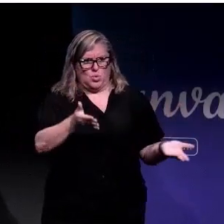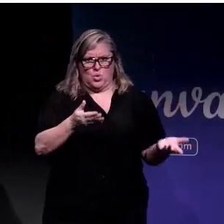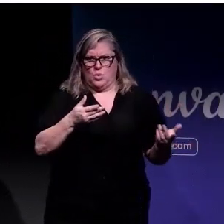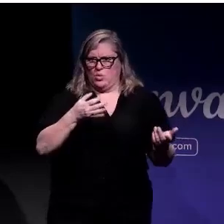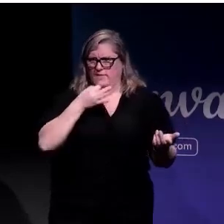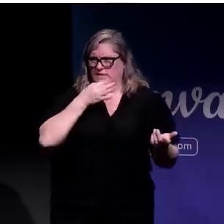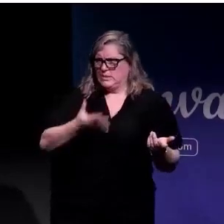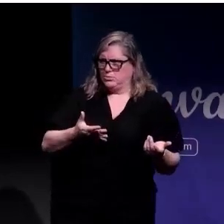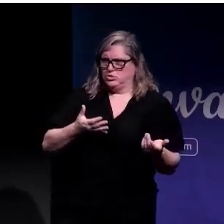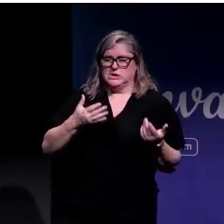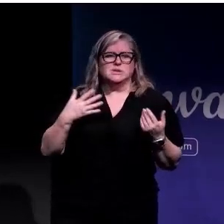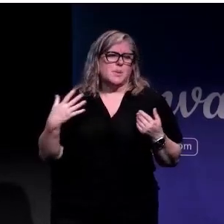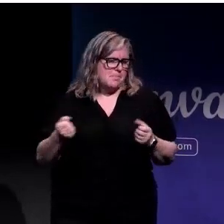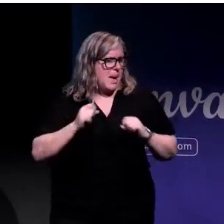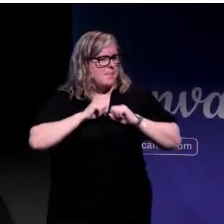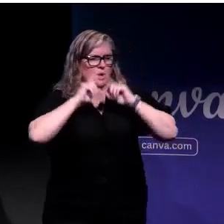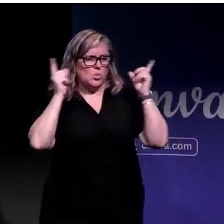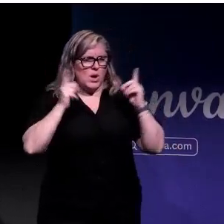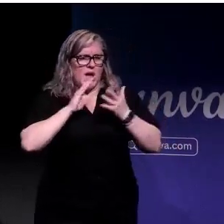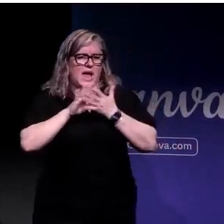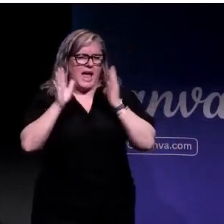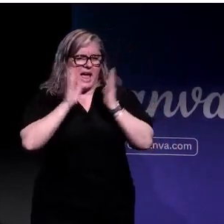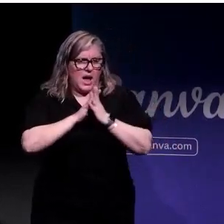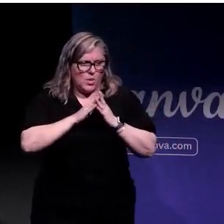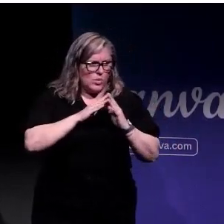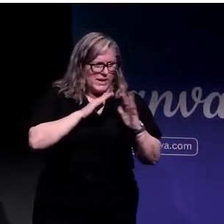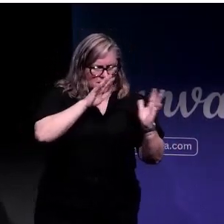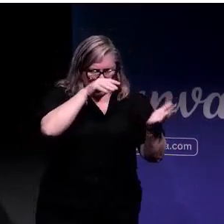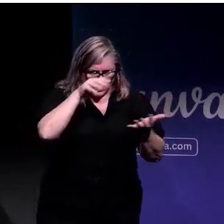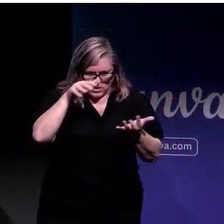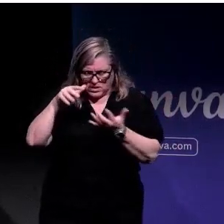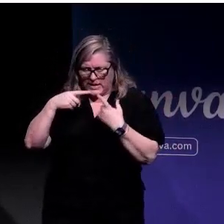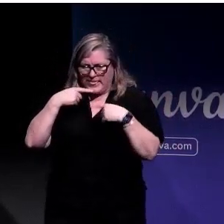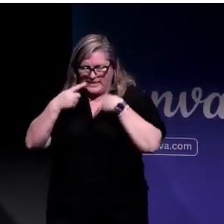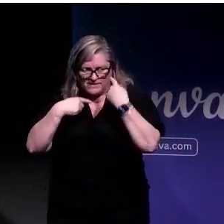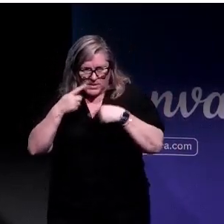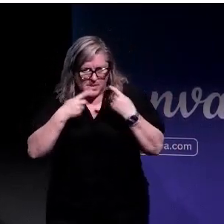So we have to be mindful of how we can still scoop people up and get them to services they need.